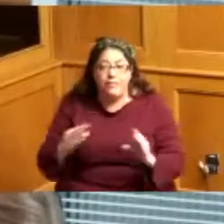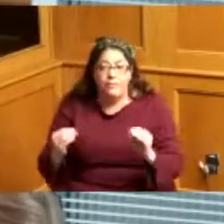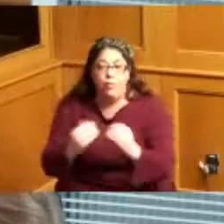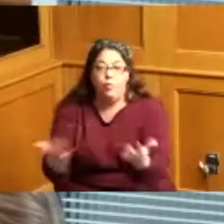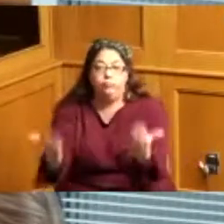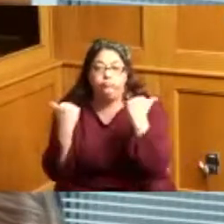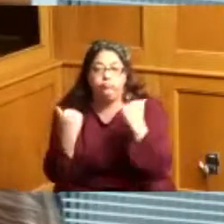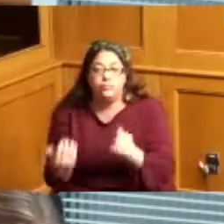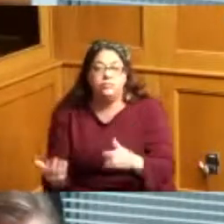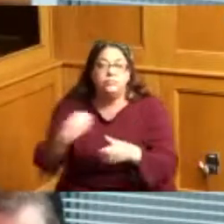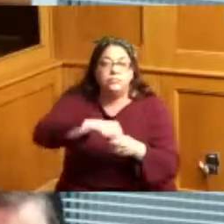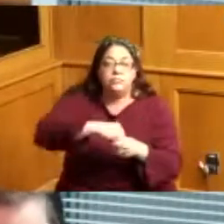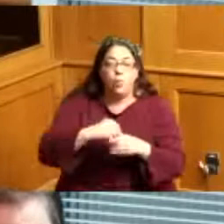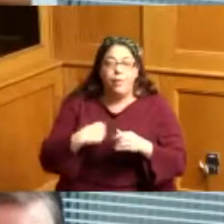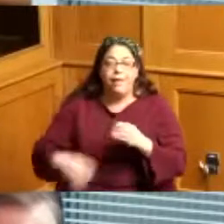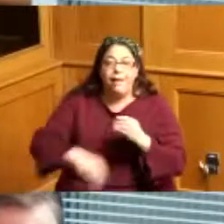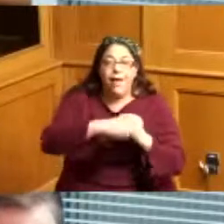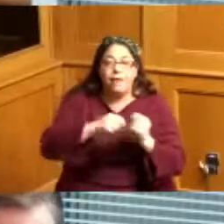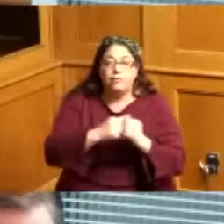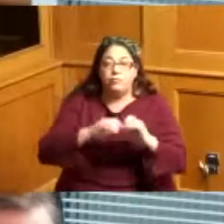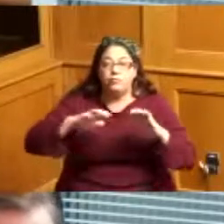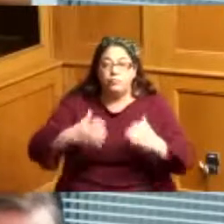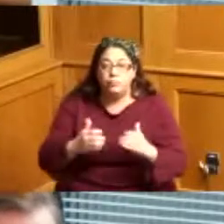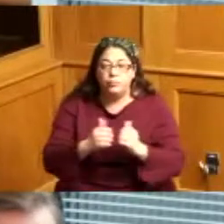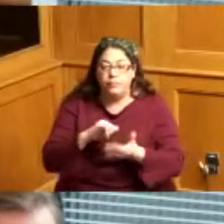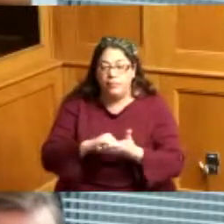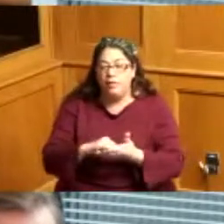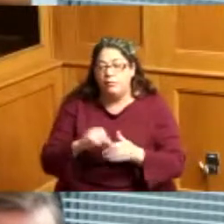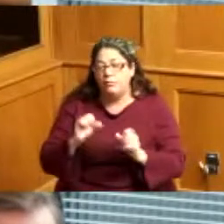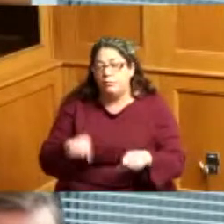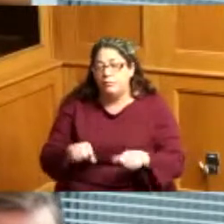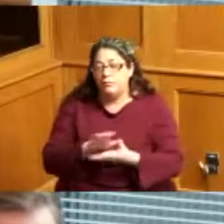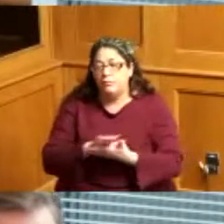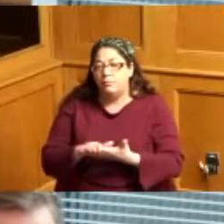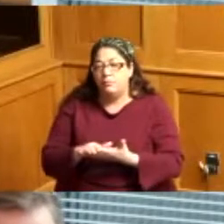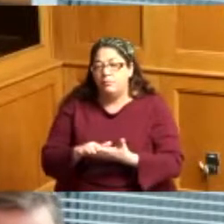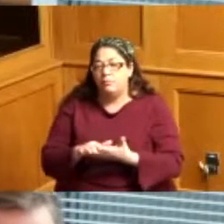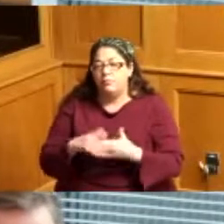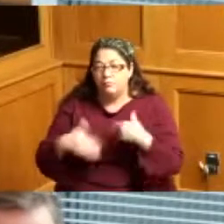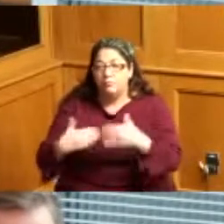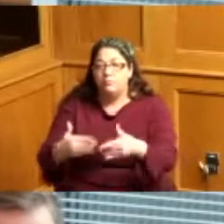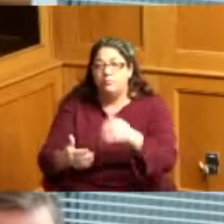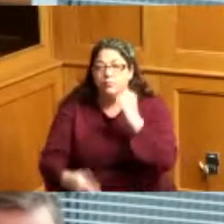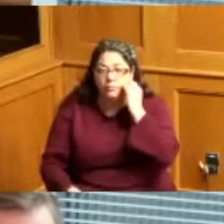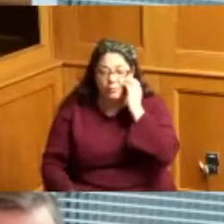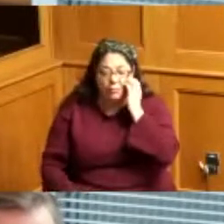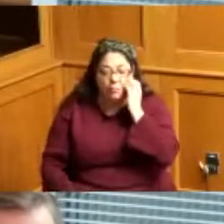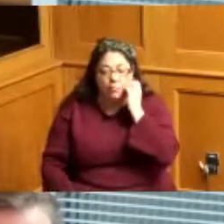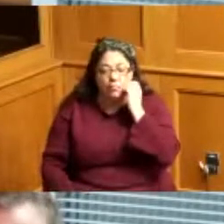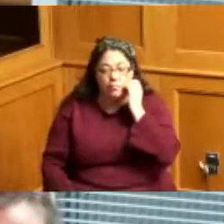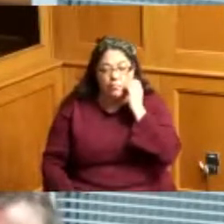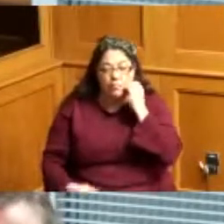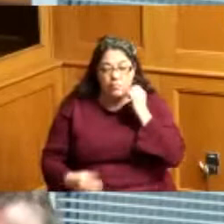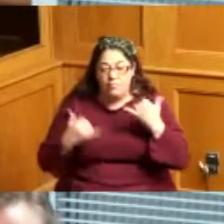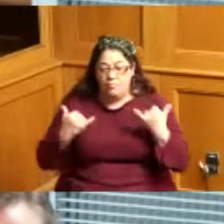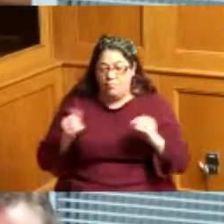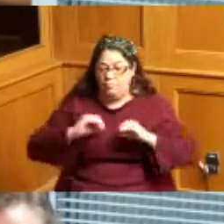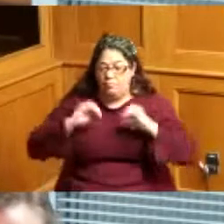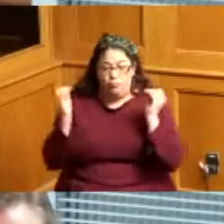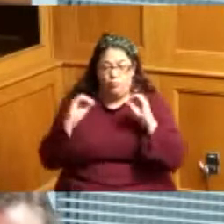to adding groups and and individuals along the way there are currently is no church or